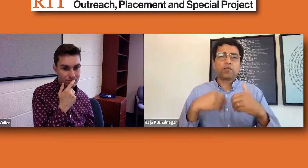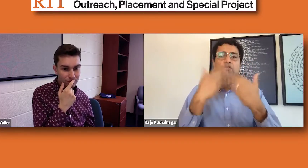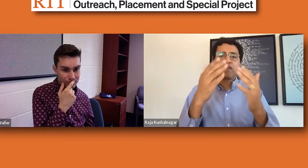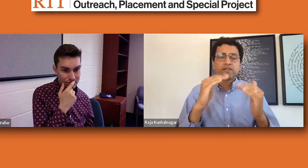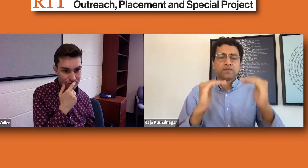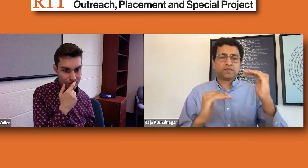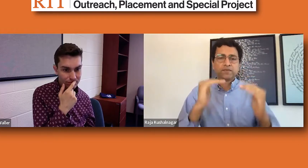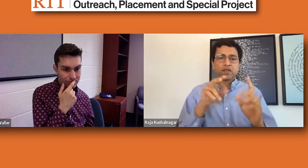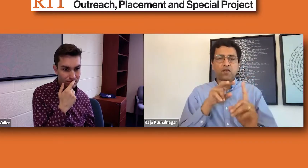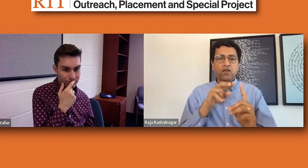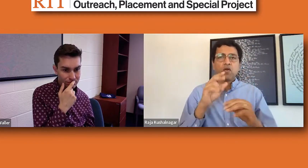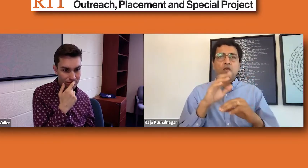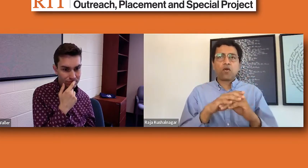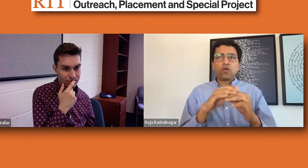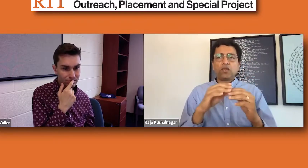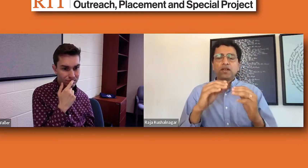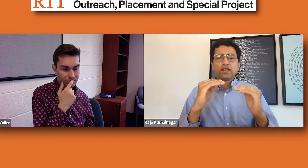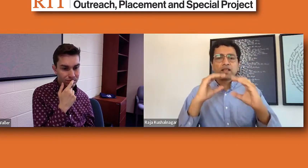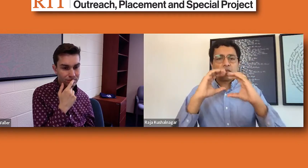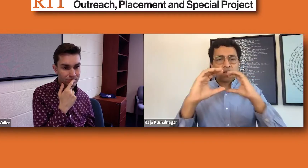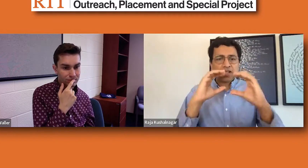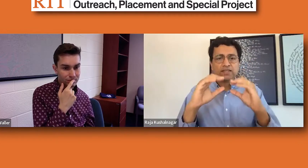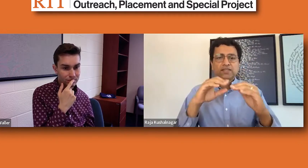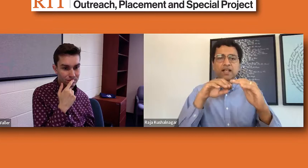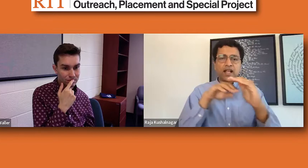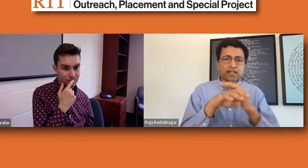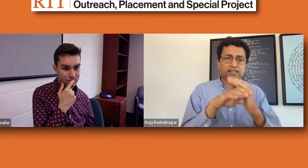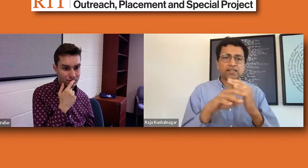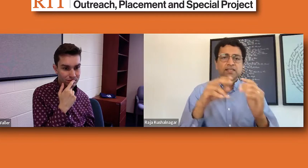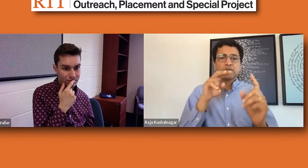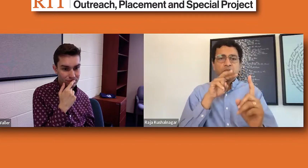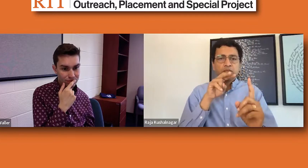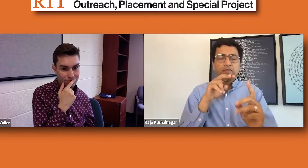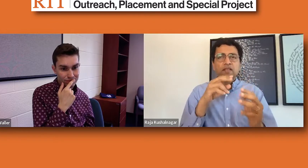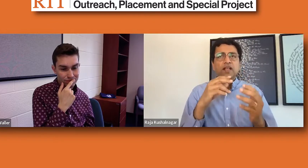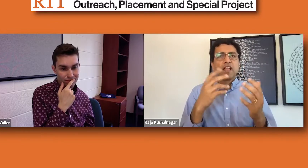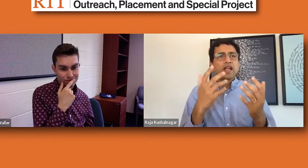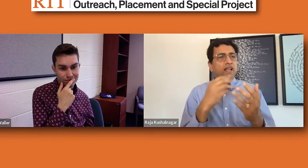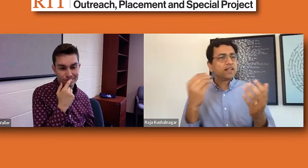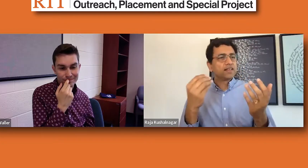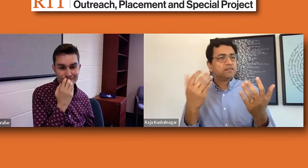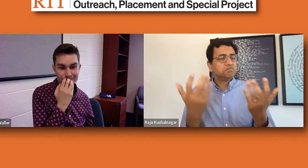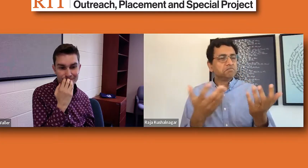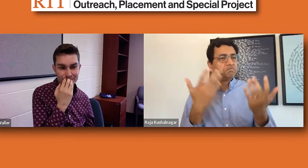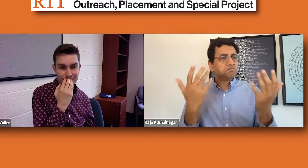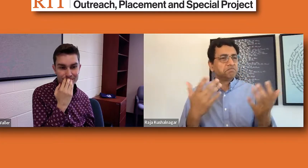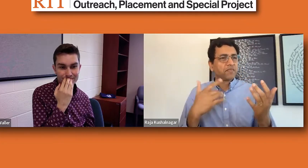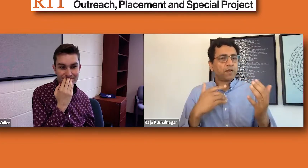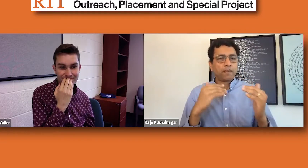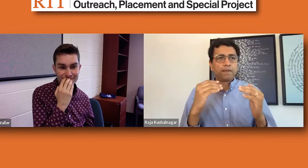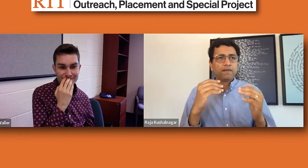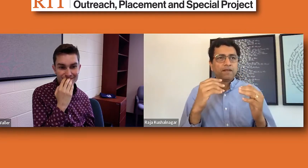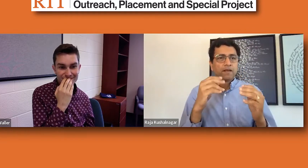When we talk about accessible technology, this communication access and